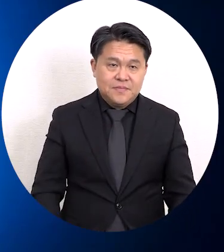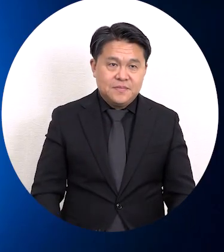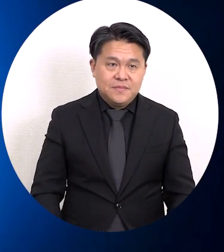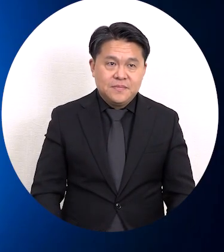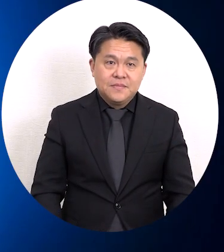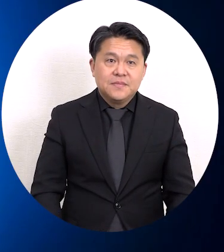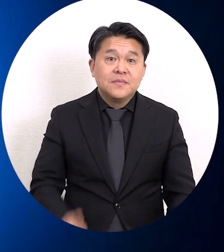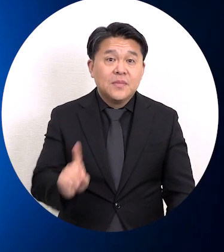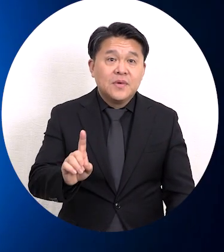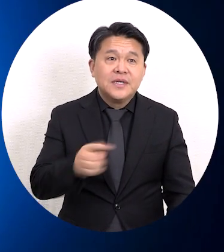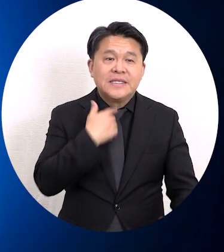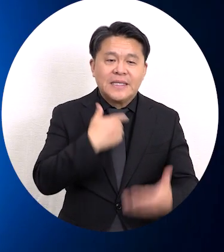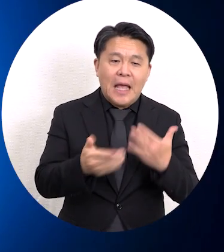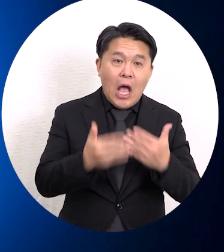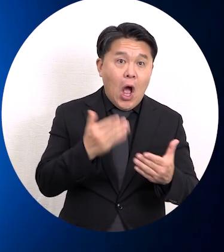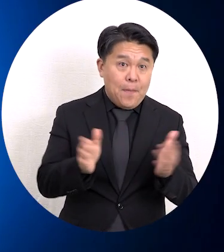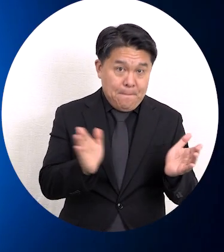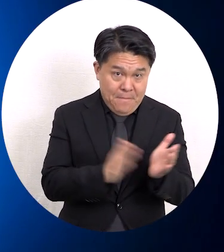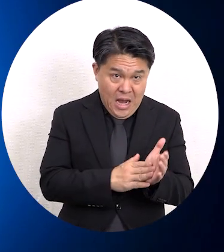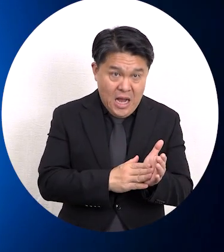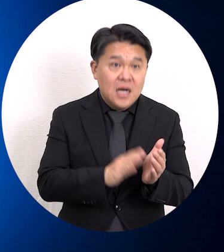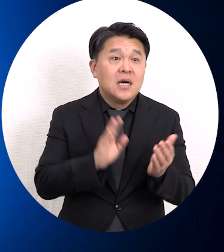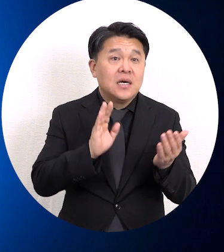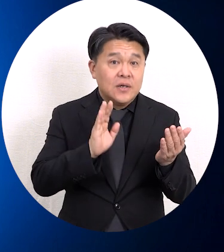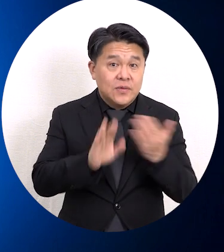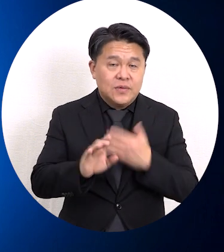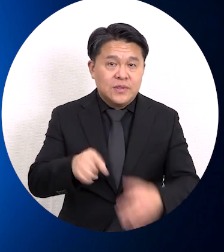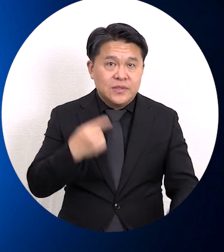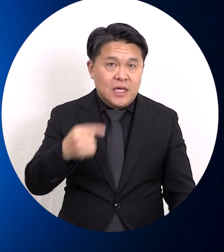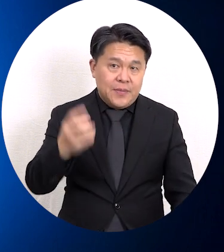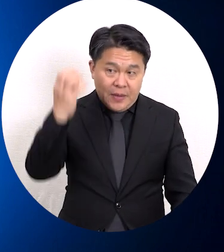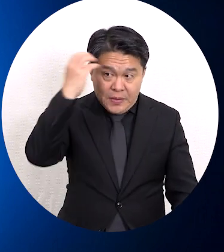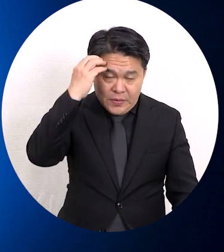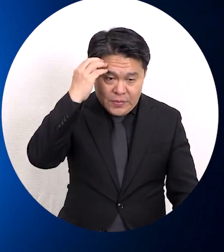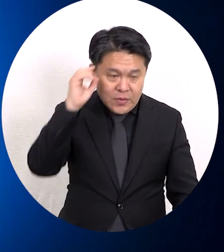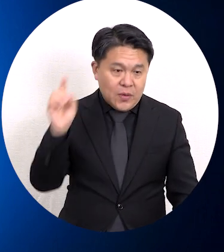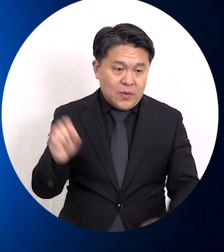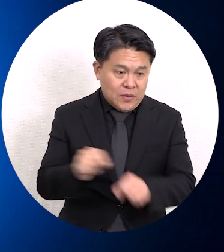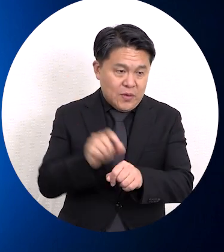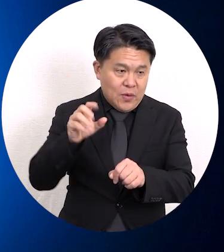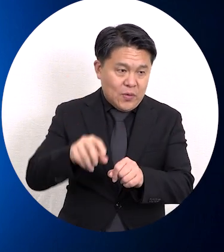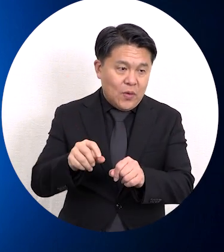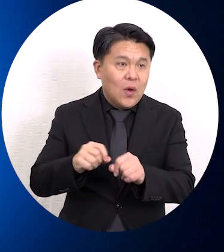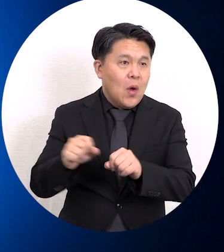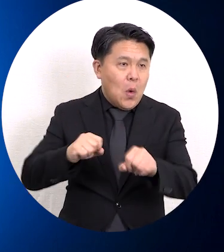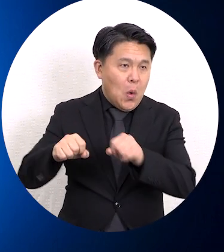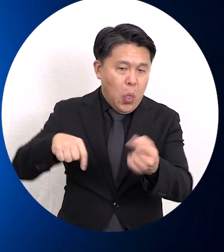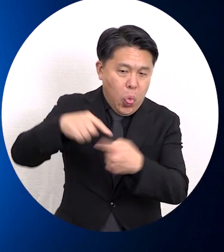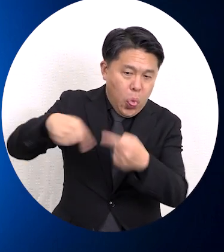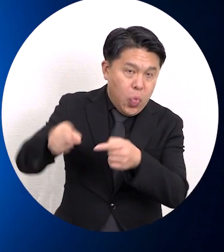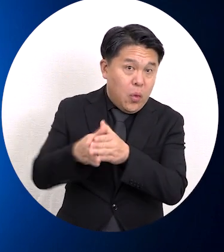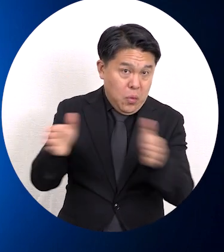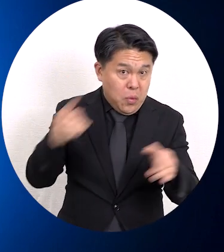there are quite a few studies that show specific areas of the temporal lobe are activated during such experiences.